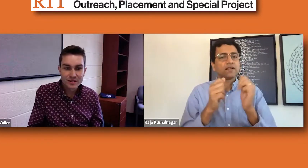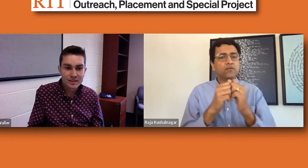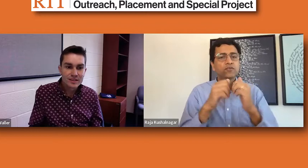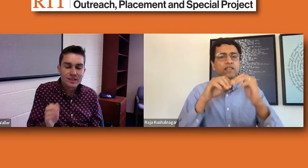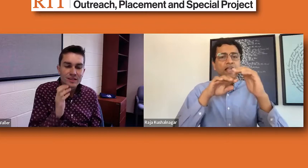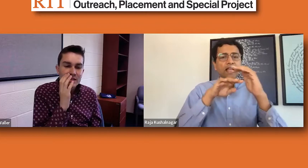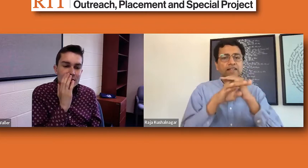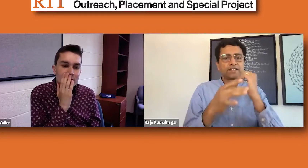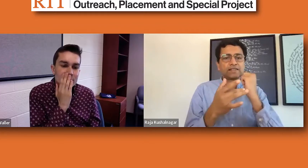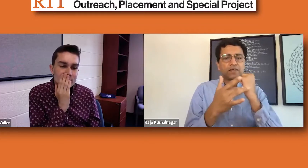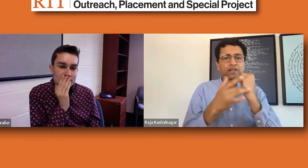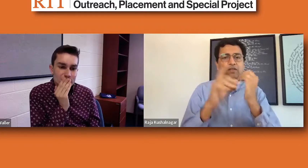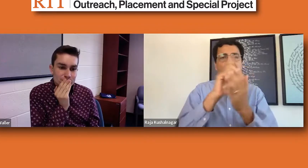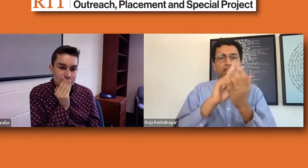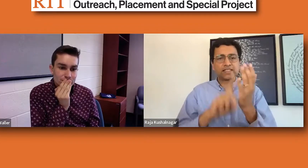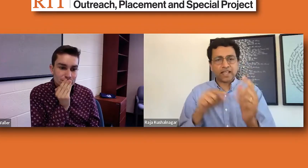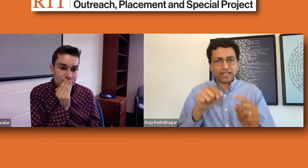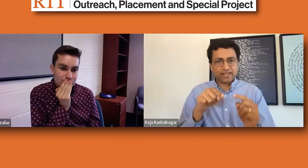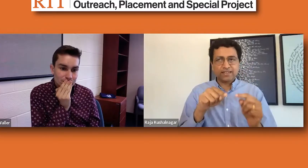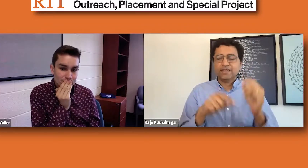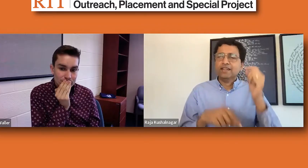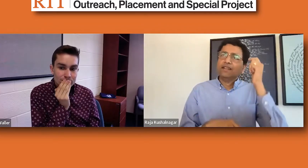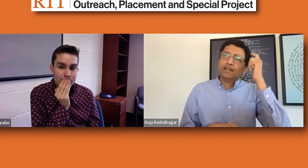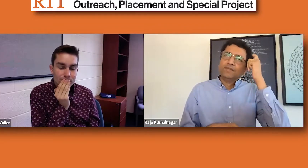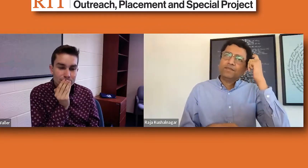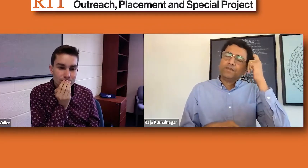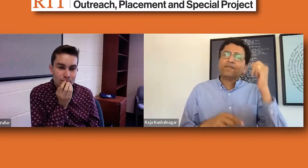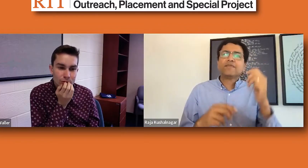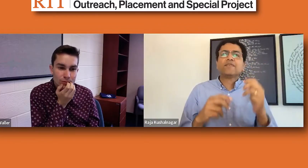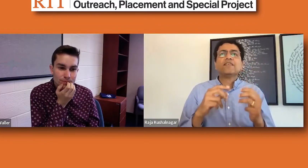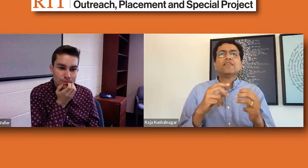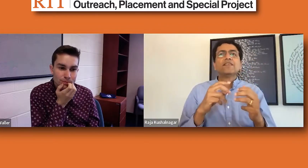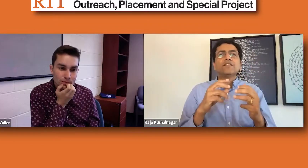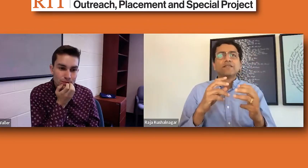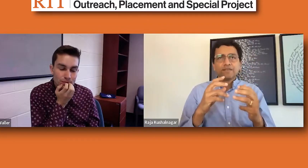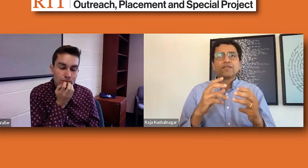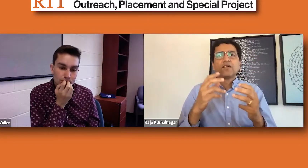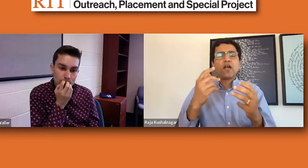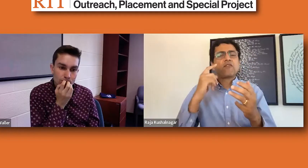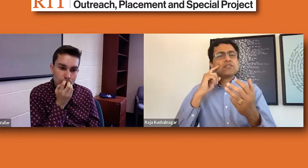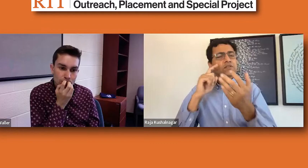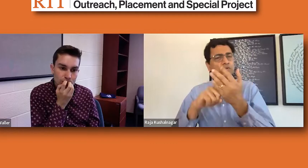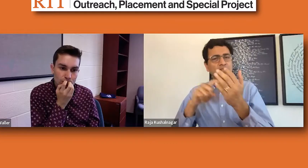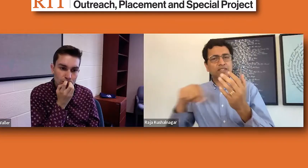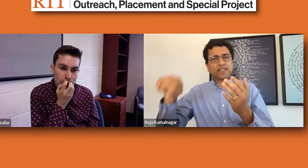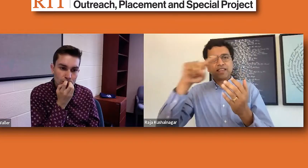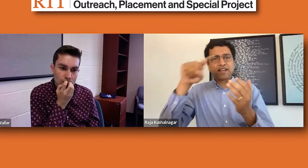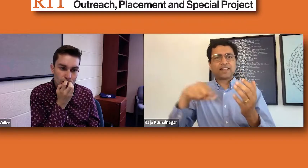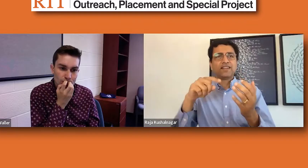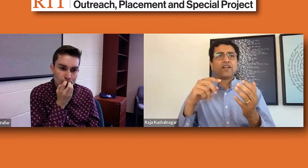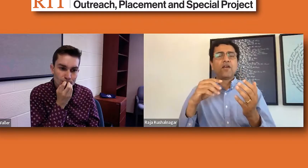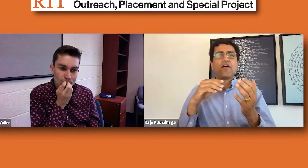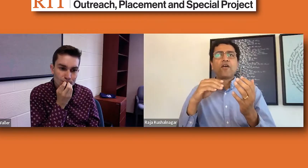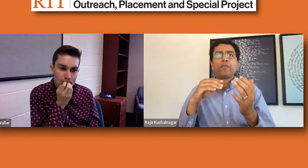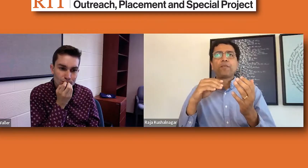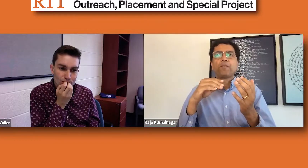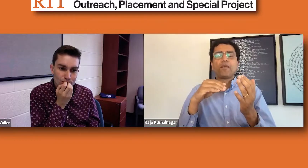Well, starting with access technology, design, I have noticed